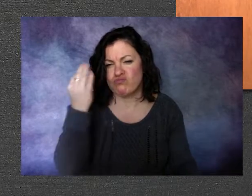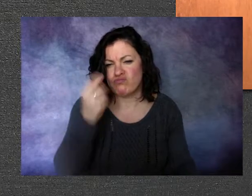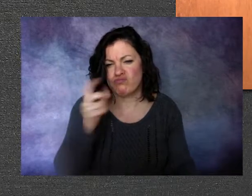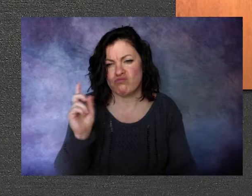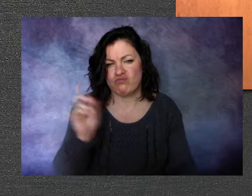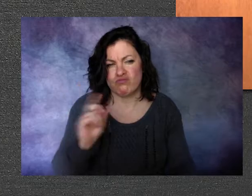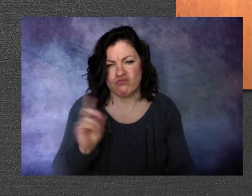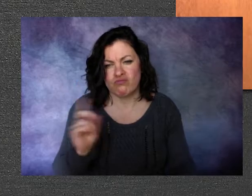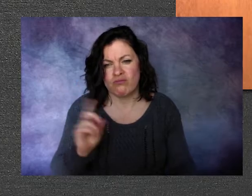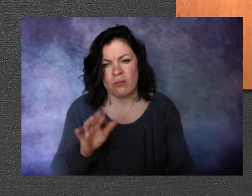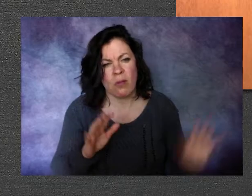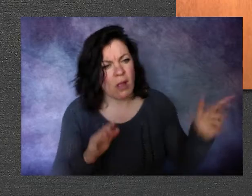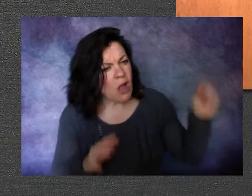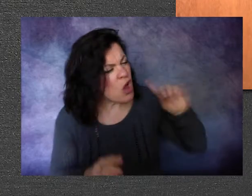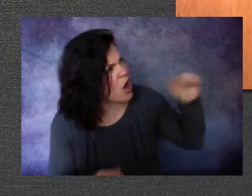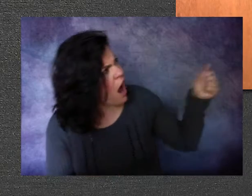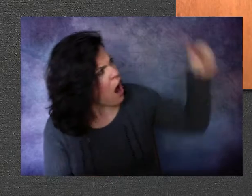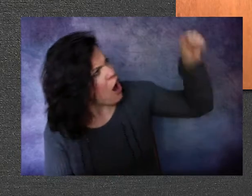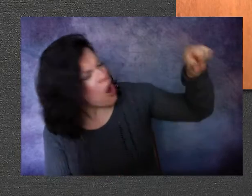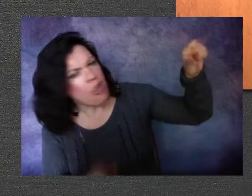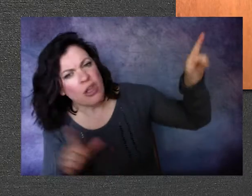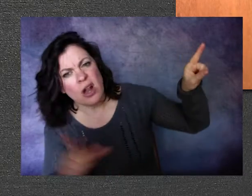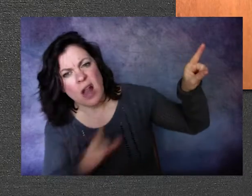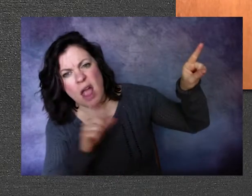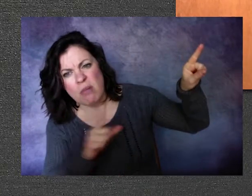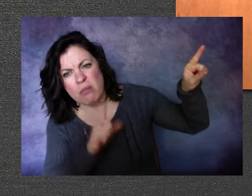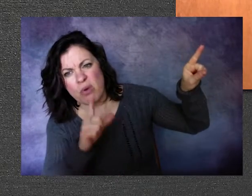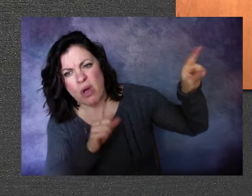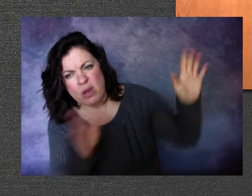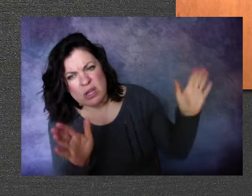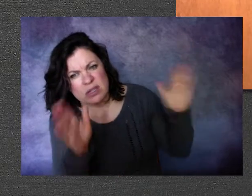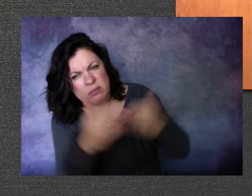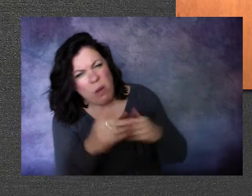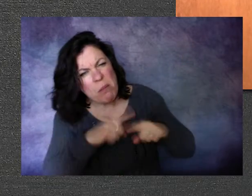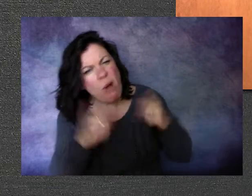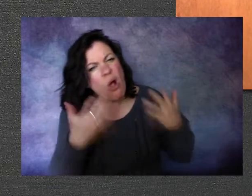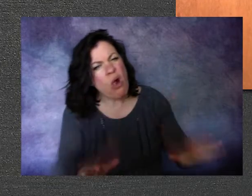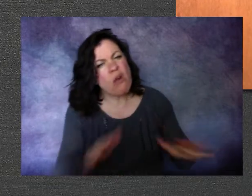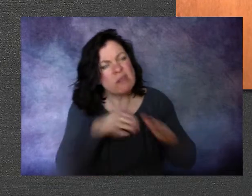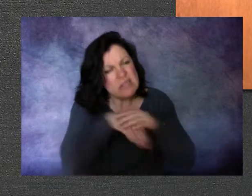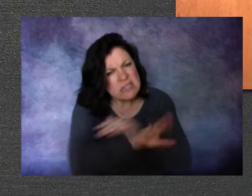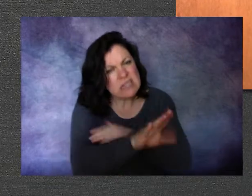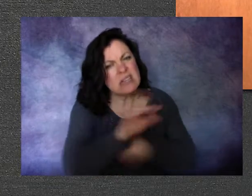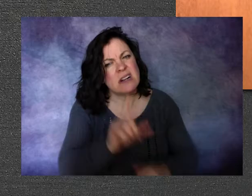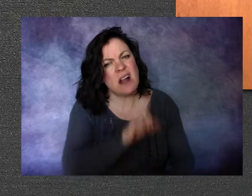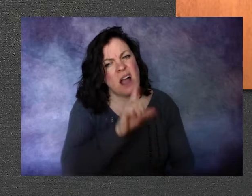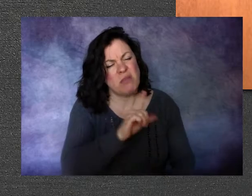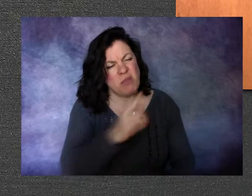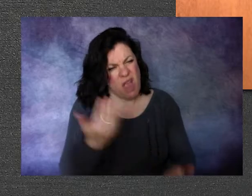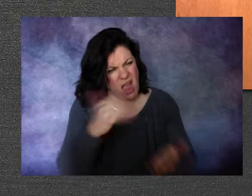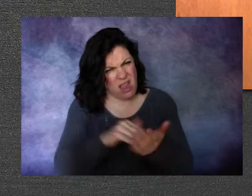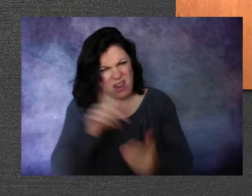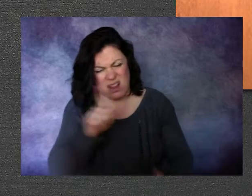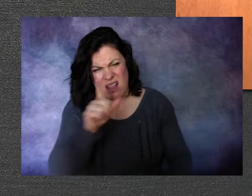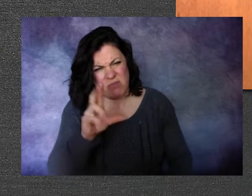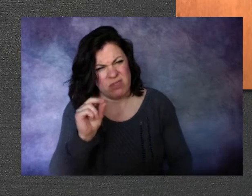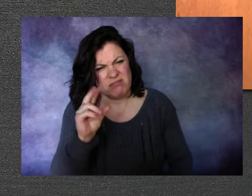Ooh, this looks like another library, but George was already at the library. So we, we know he's not there again.